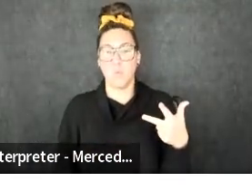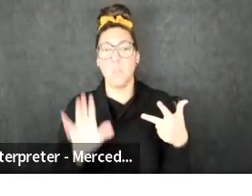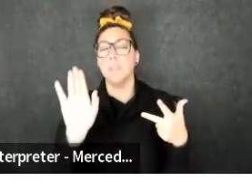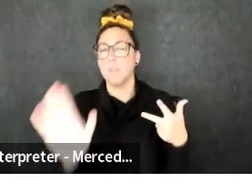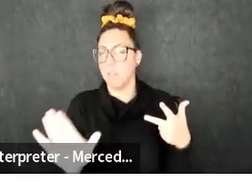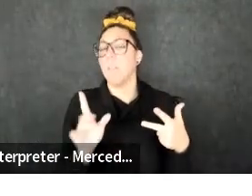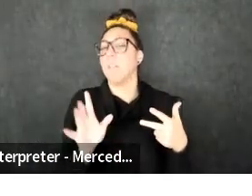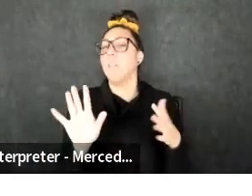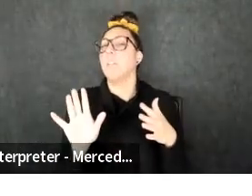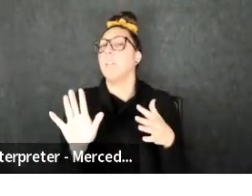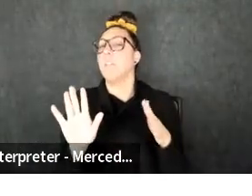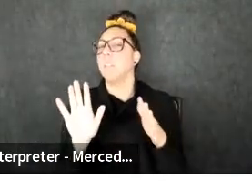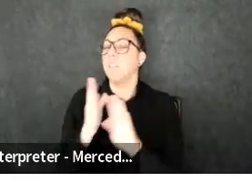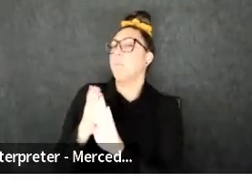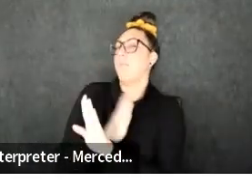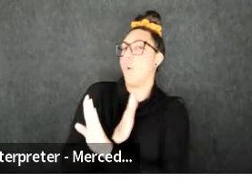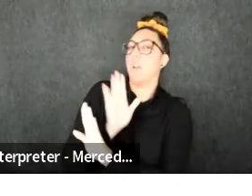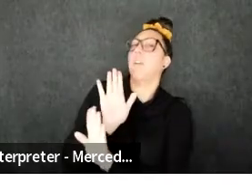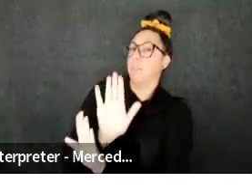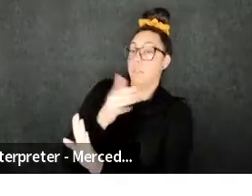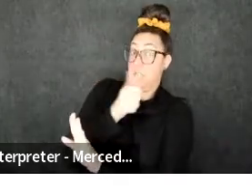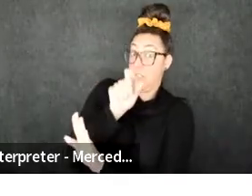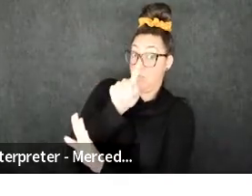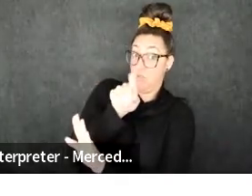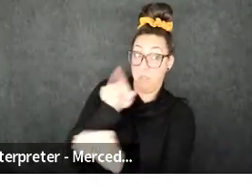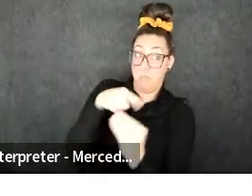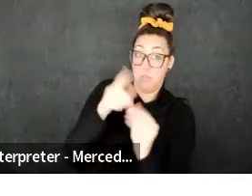Is there any other comments or questions about the scale that we talked about? We said